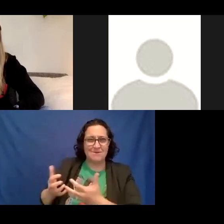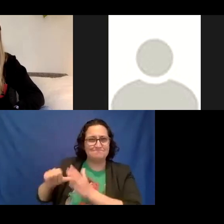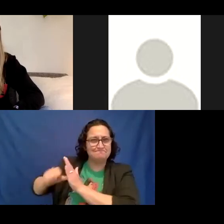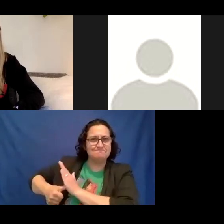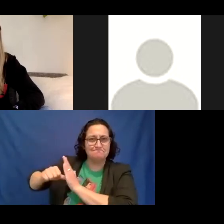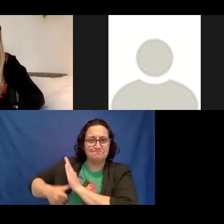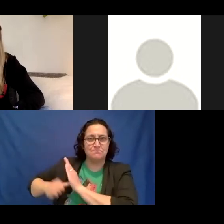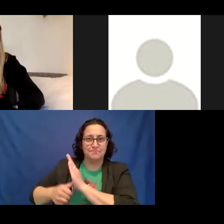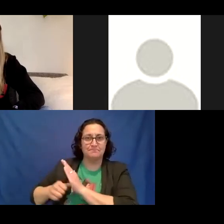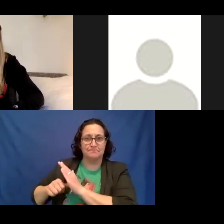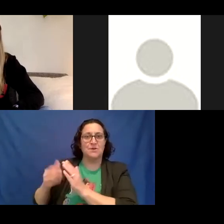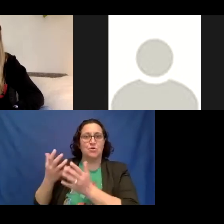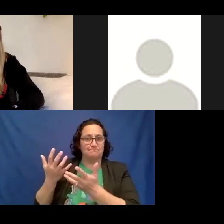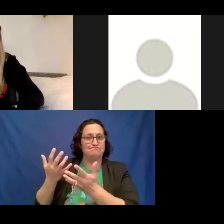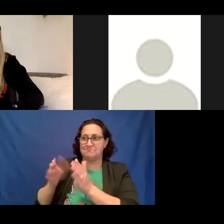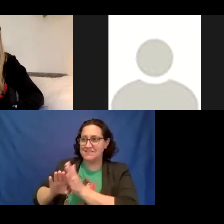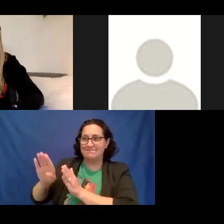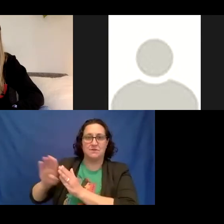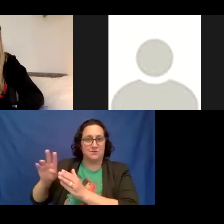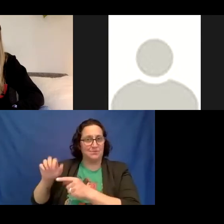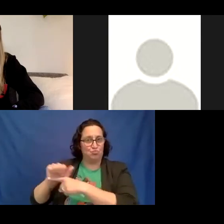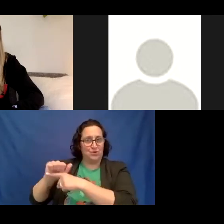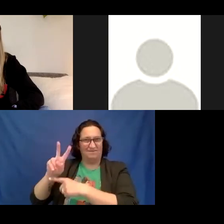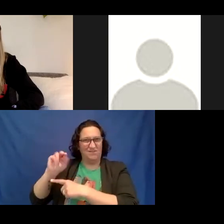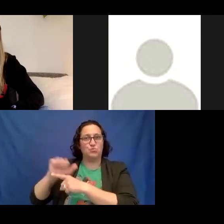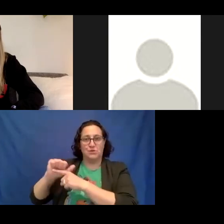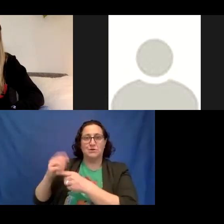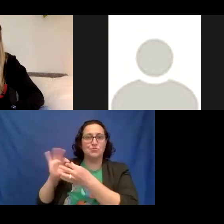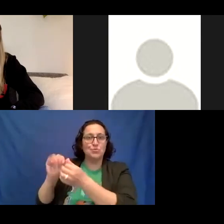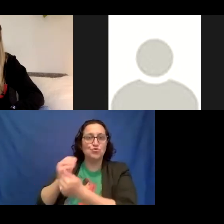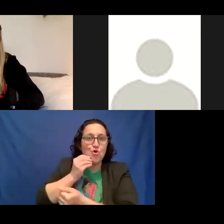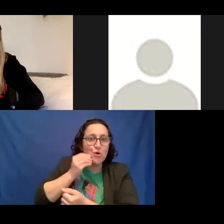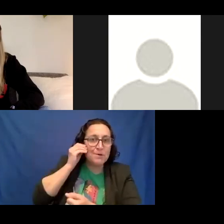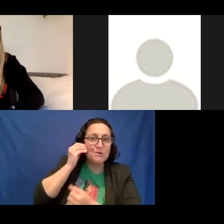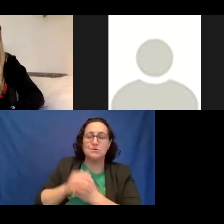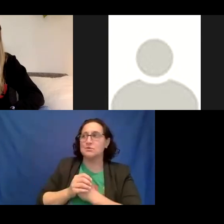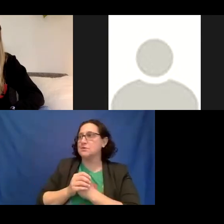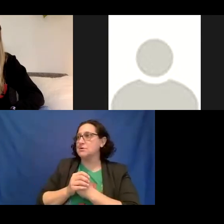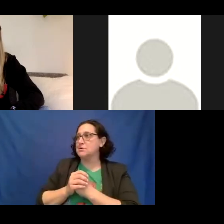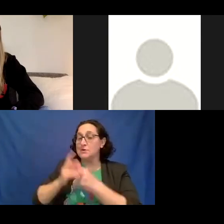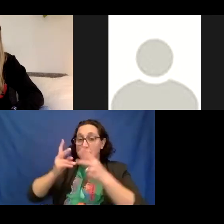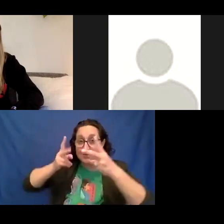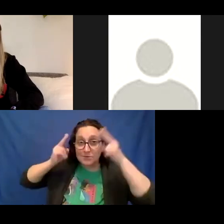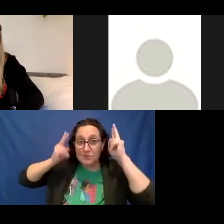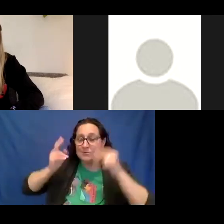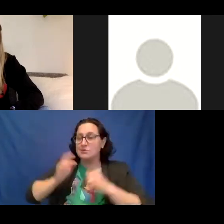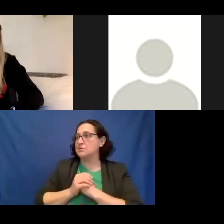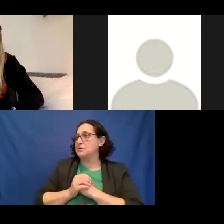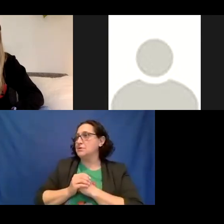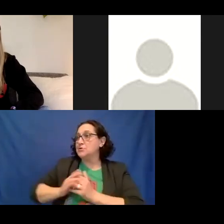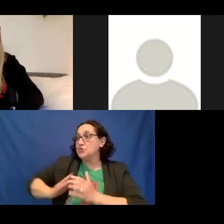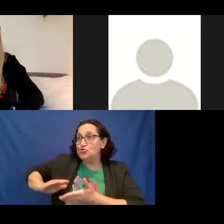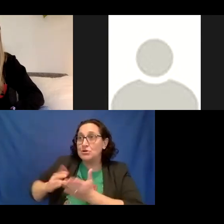were very heavily emphasizing vocational training-- developing those hands-on skills working at home,